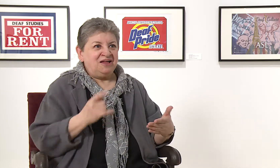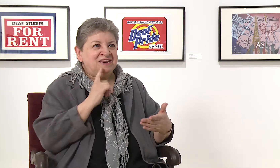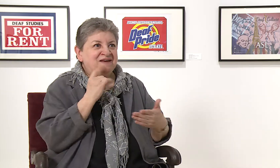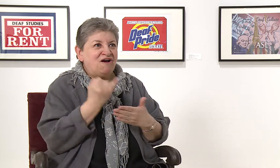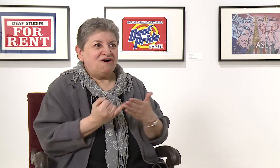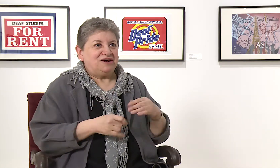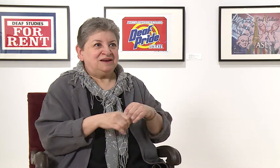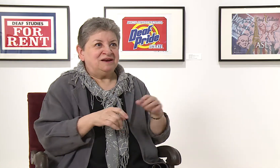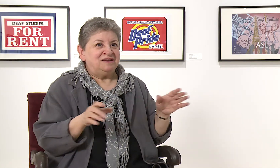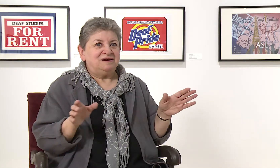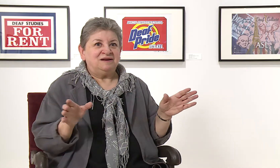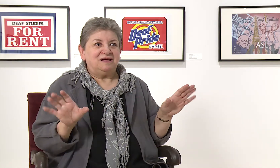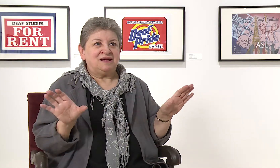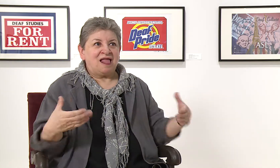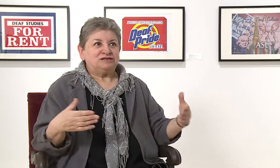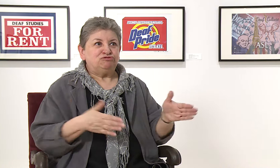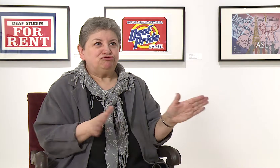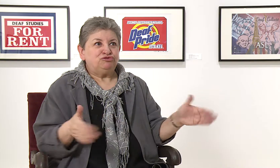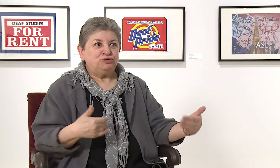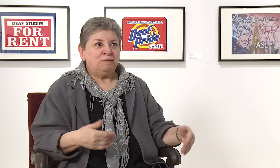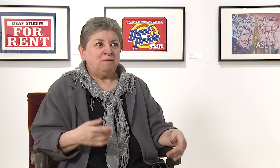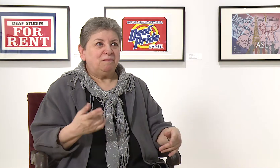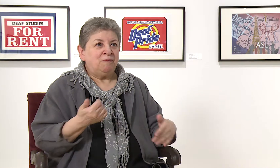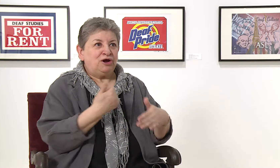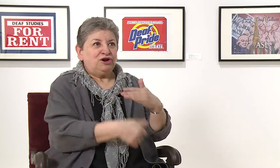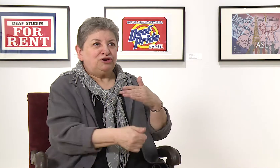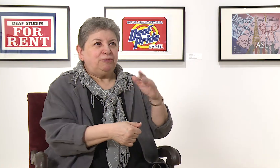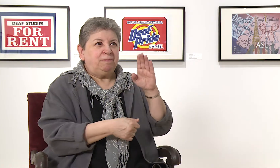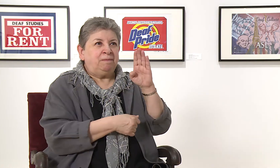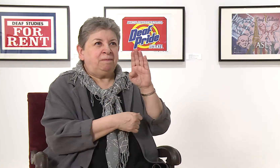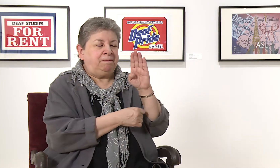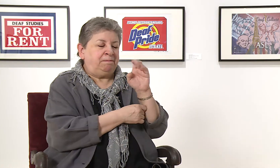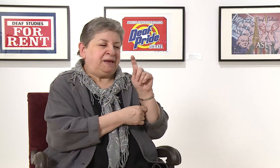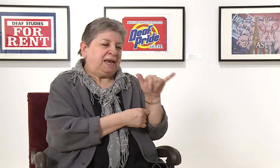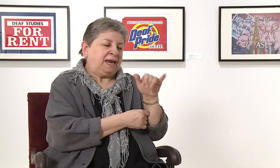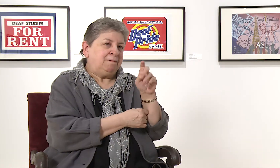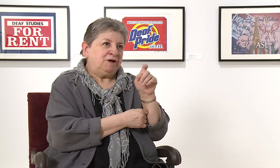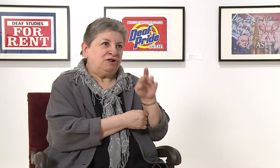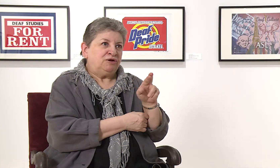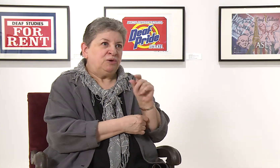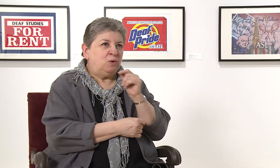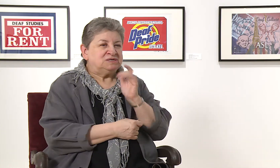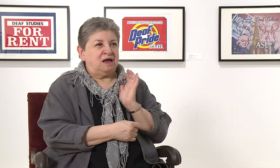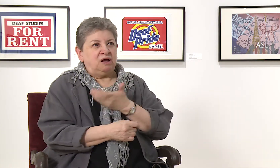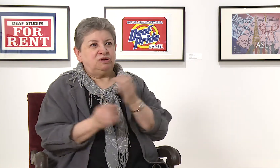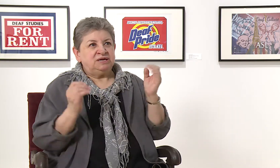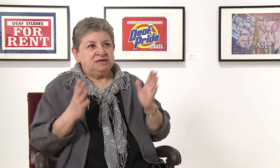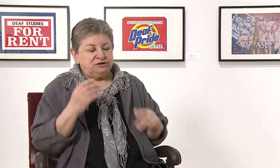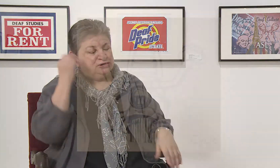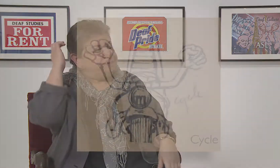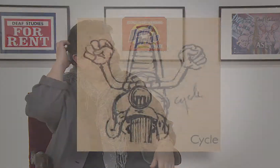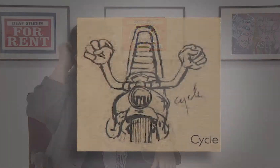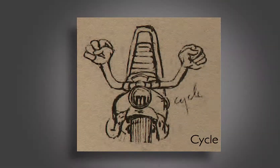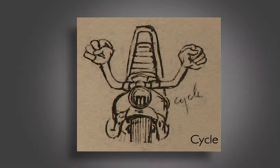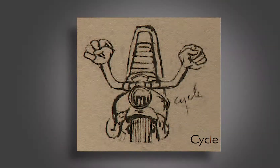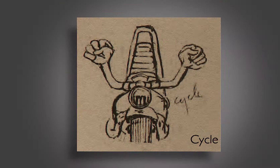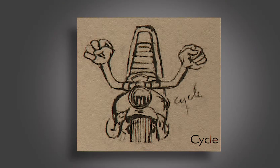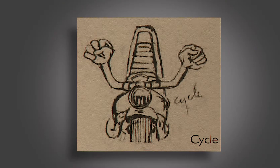Now, I had the idea to bring this into the classroom, to have instruction under Betty G. Miller.